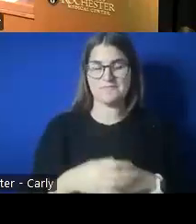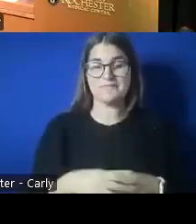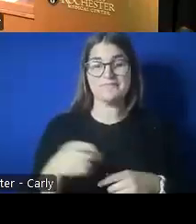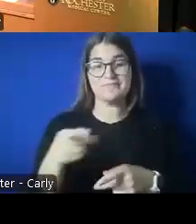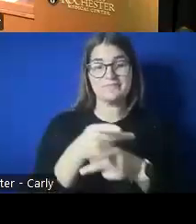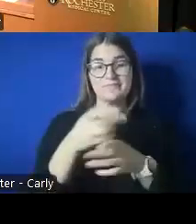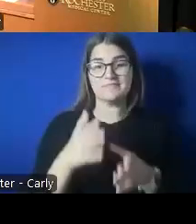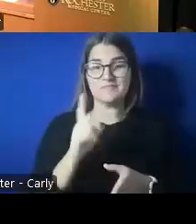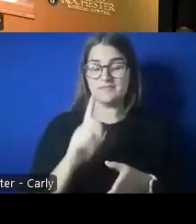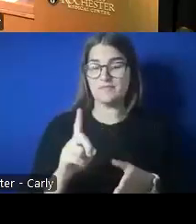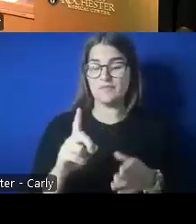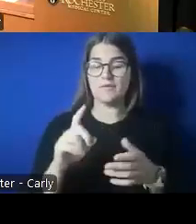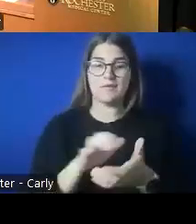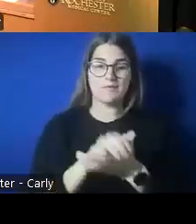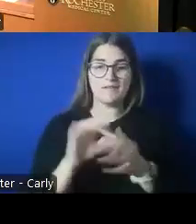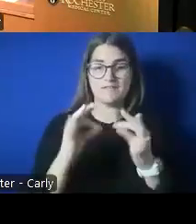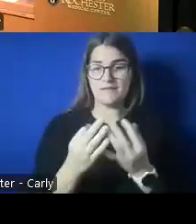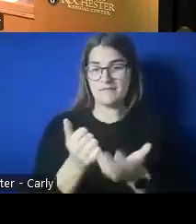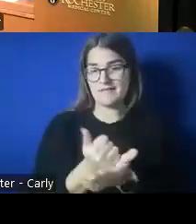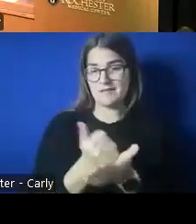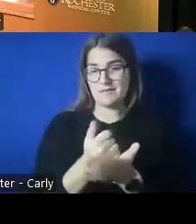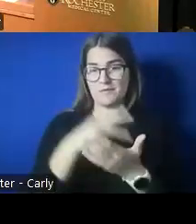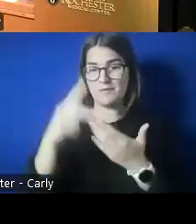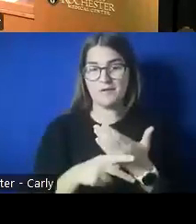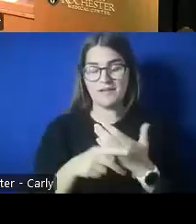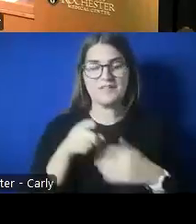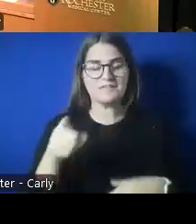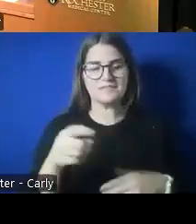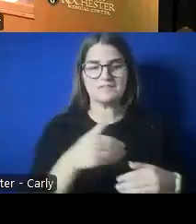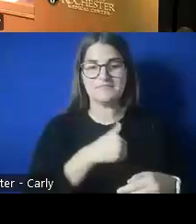our marriage and family therapy program and serves as a member of our psychi Department